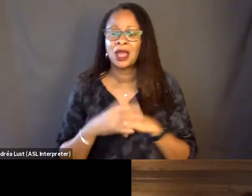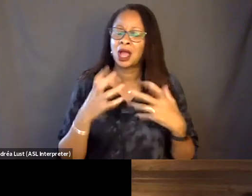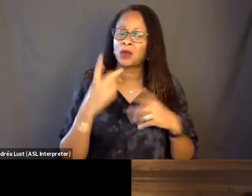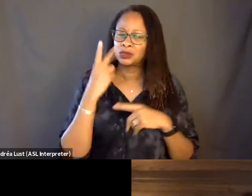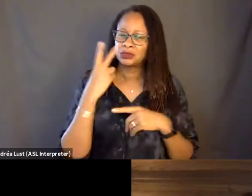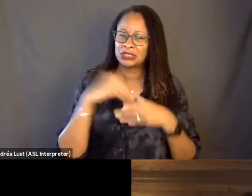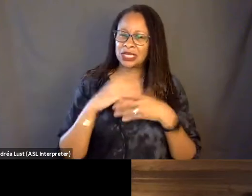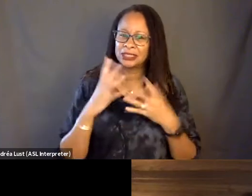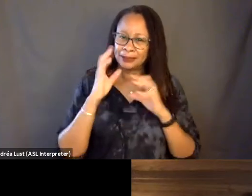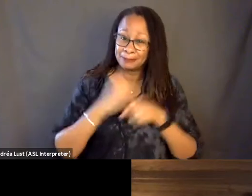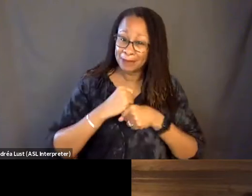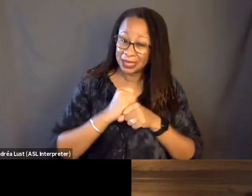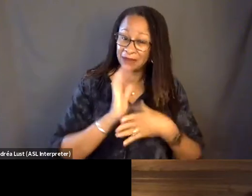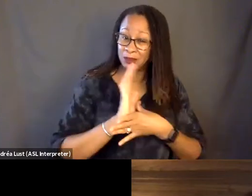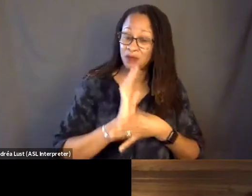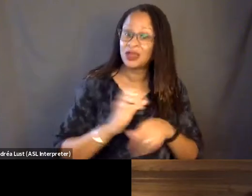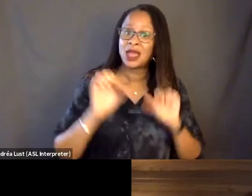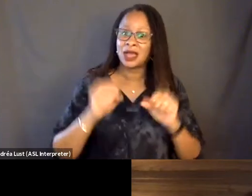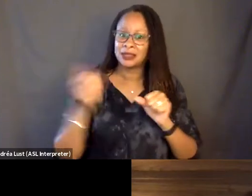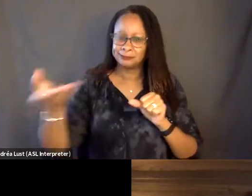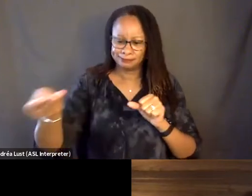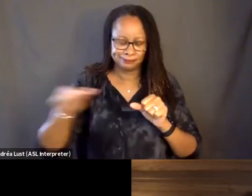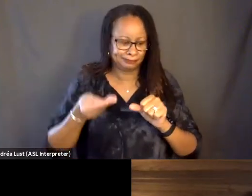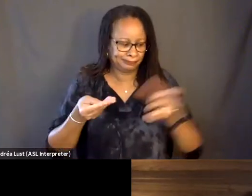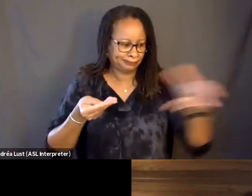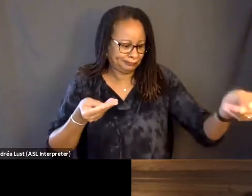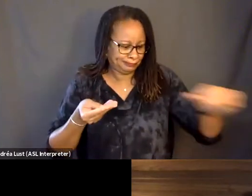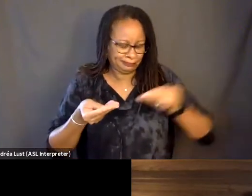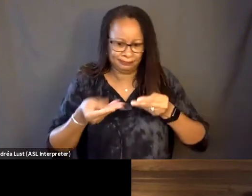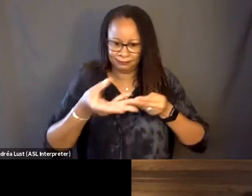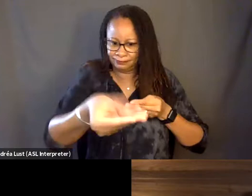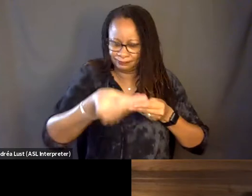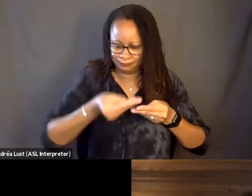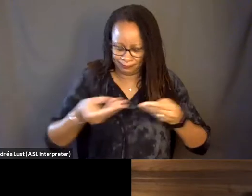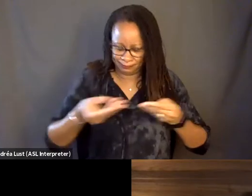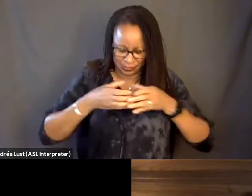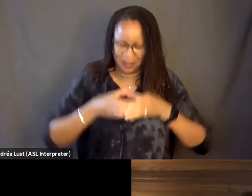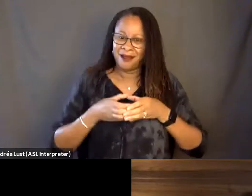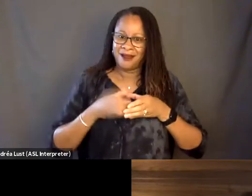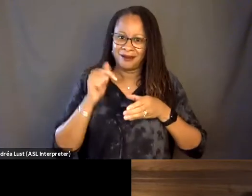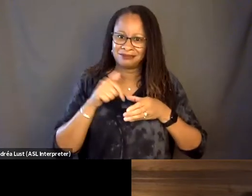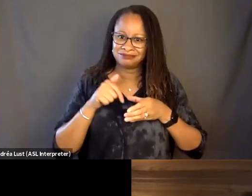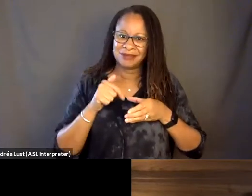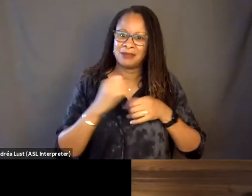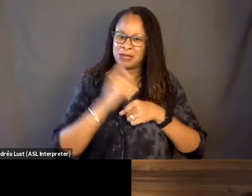that I could bring in those elements that would keep the audience engaged, that